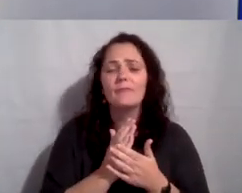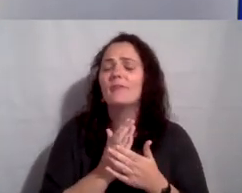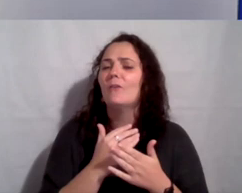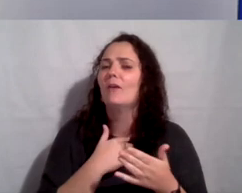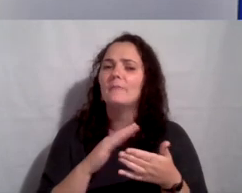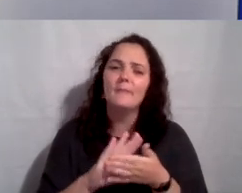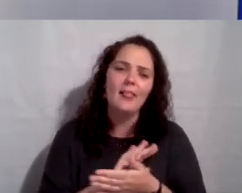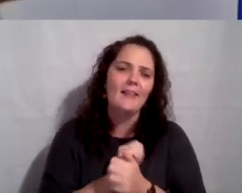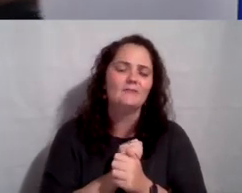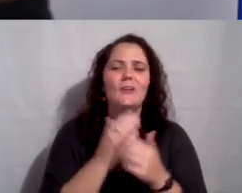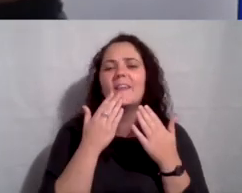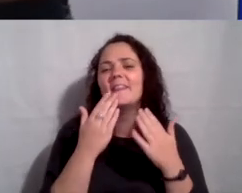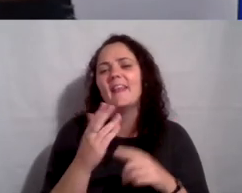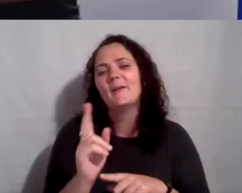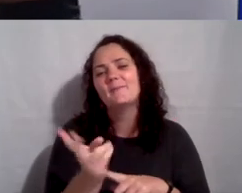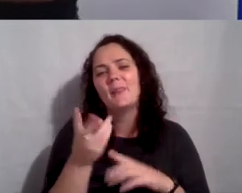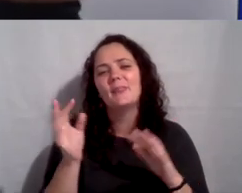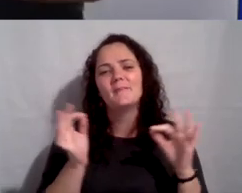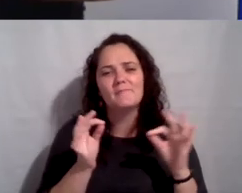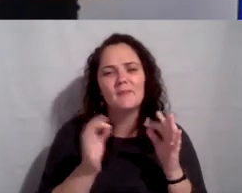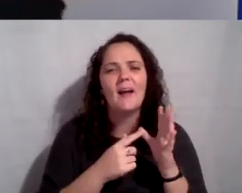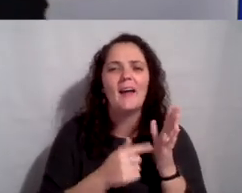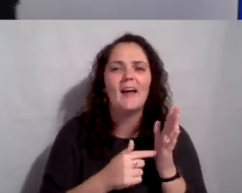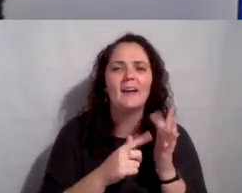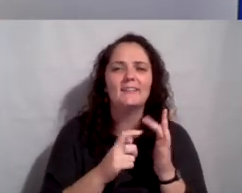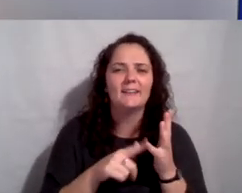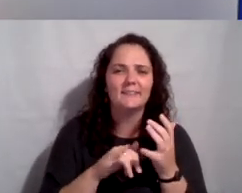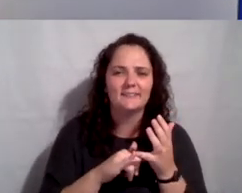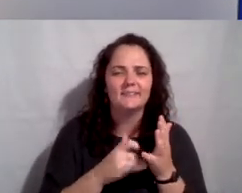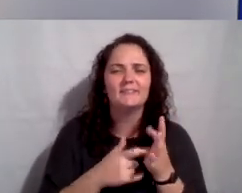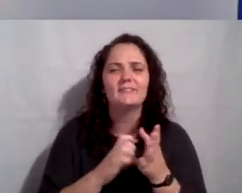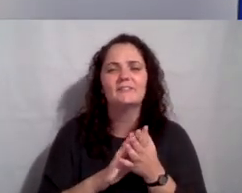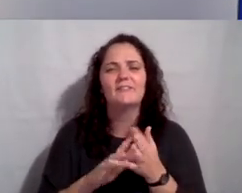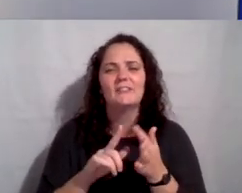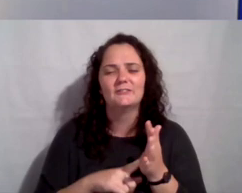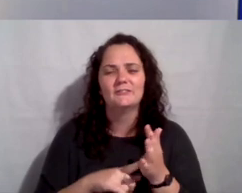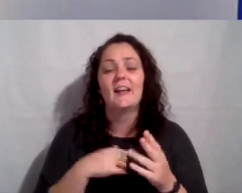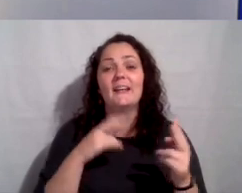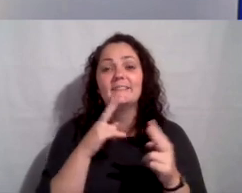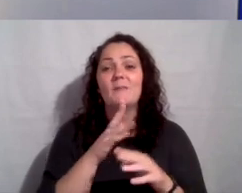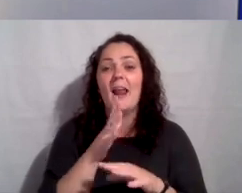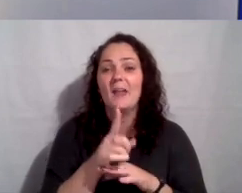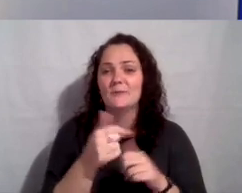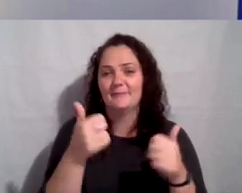absolute pleasure. Thank you Atticus, thank you Rachel and we will see everybody next week Thanks y'all